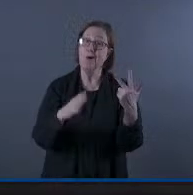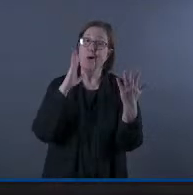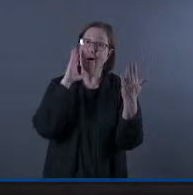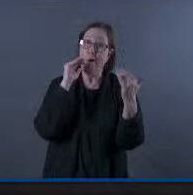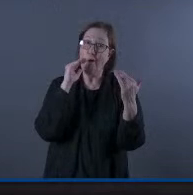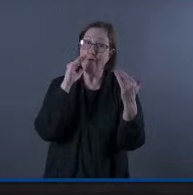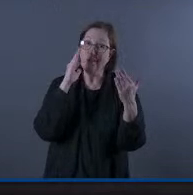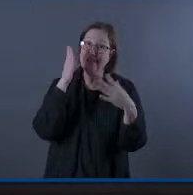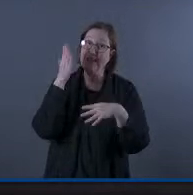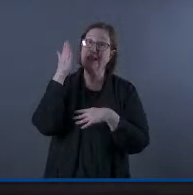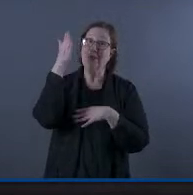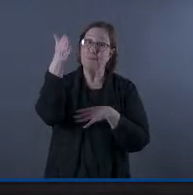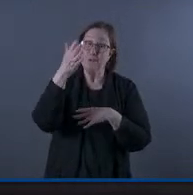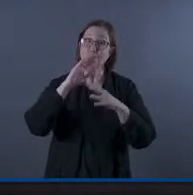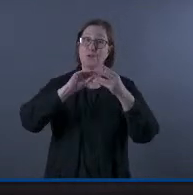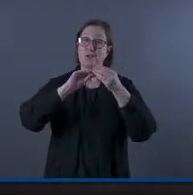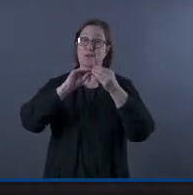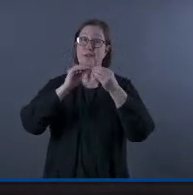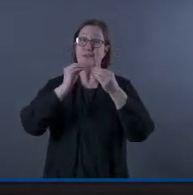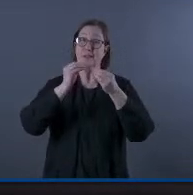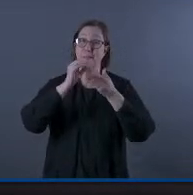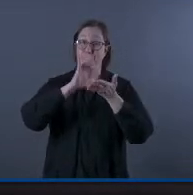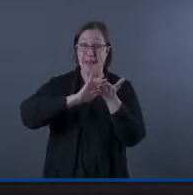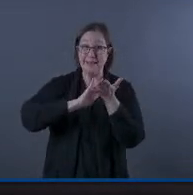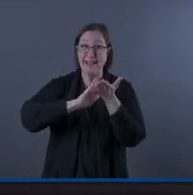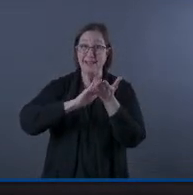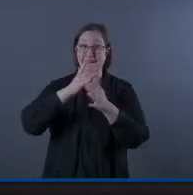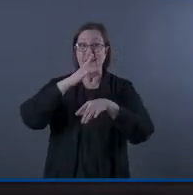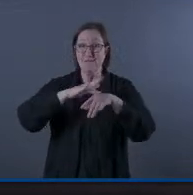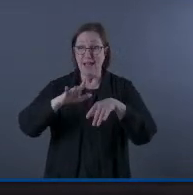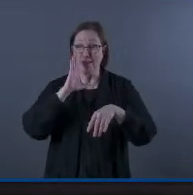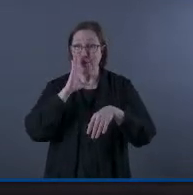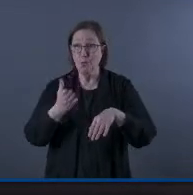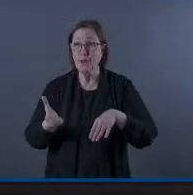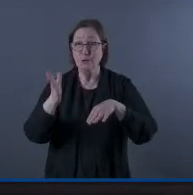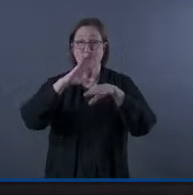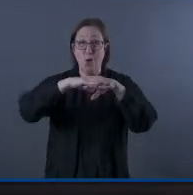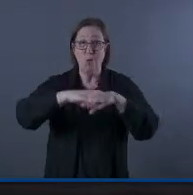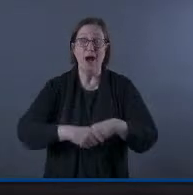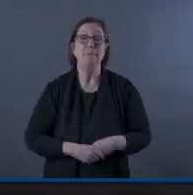for each of those vaccines. The next question is for you Dr. Anderson, again,